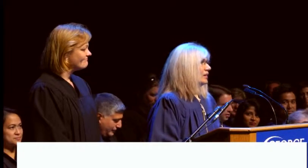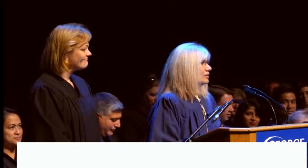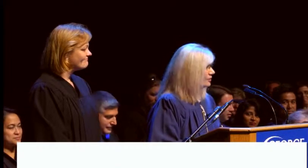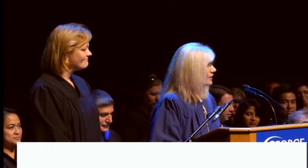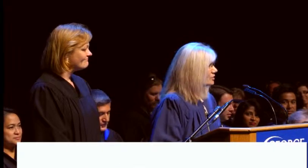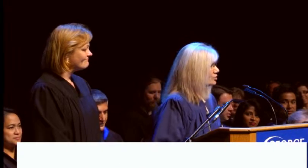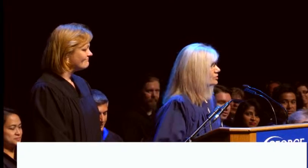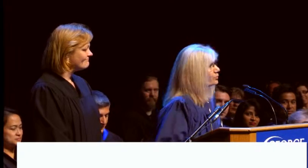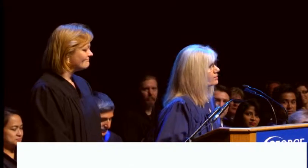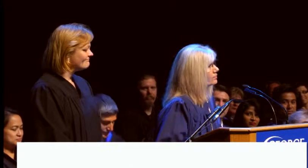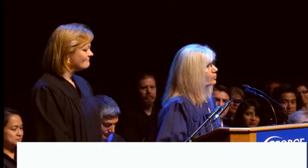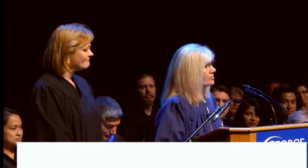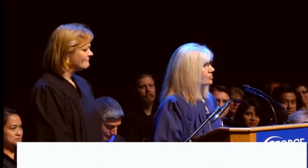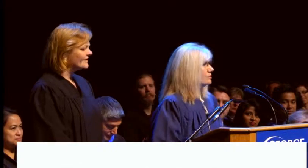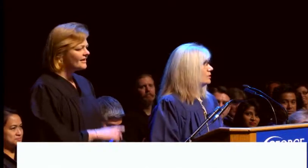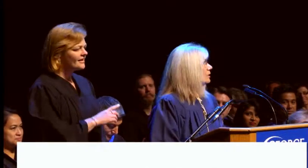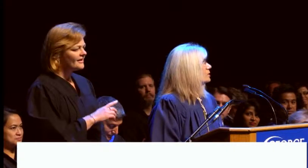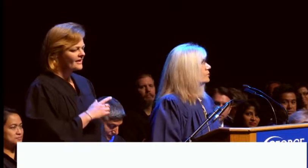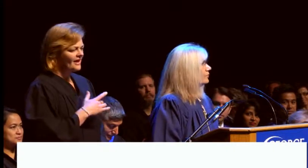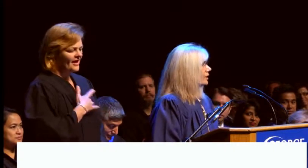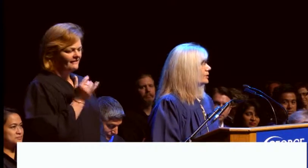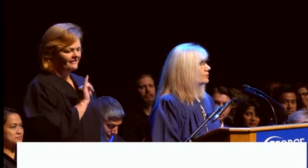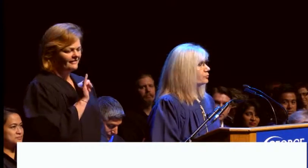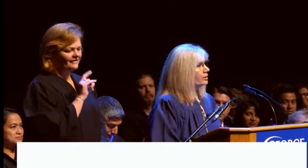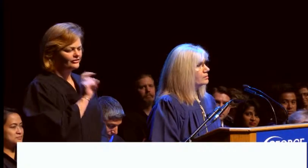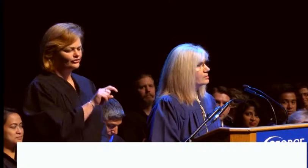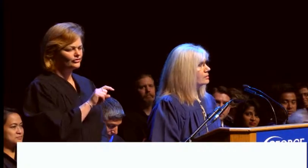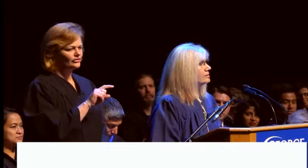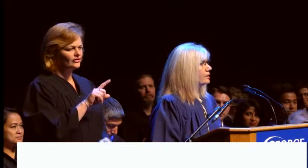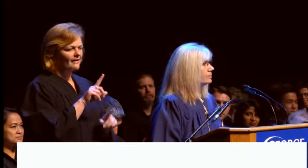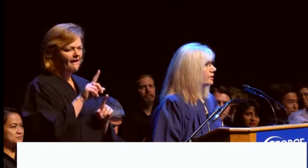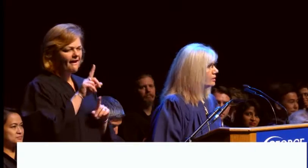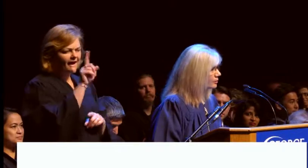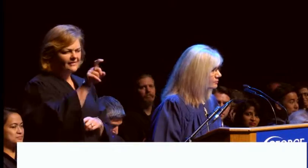I FEEL I SHOULD DIRECT A QUESTION TO THE FAMILY AND FRIENDS ASSEMBLED HERE